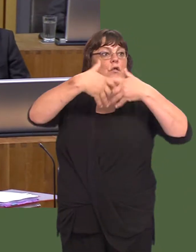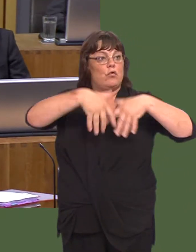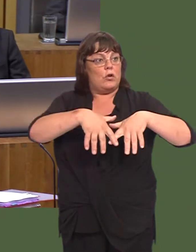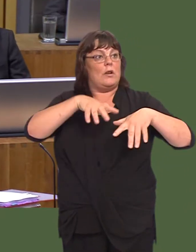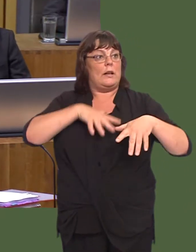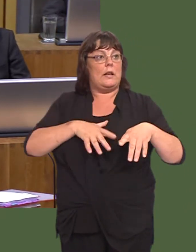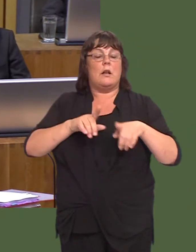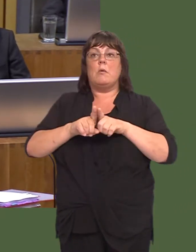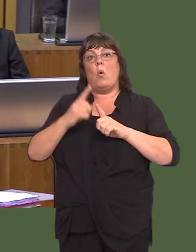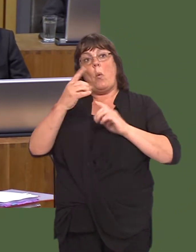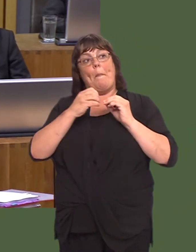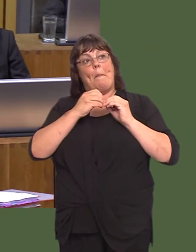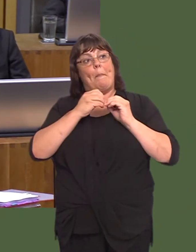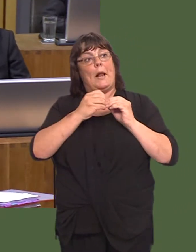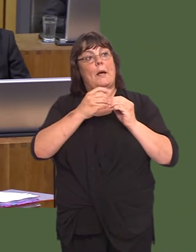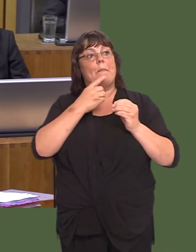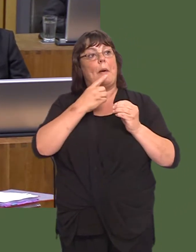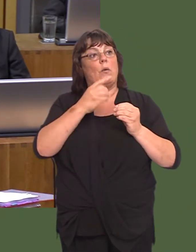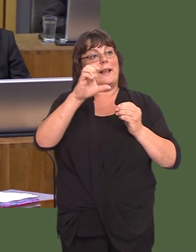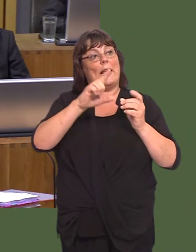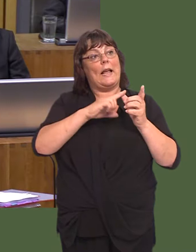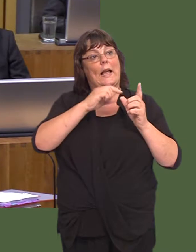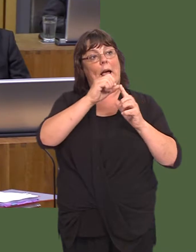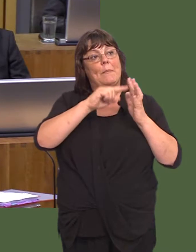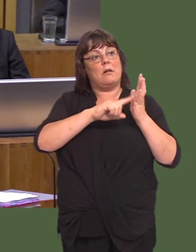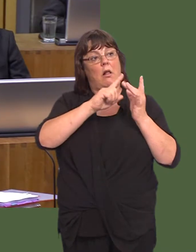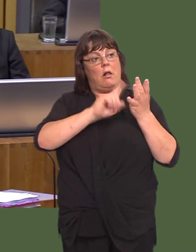As well as the £1 billion of capital infrastructure investment we are committed to delivering